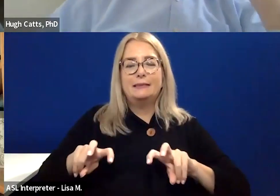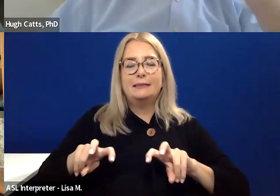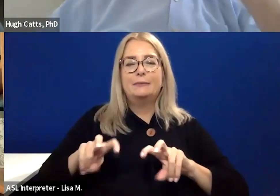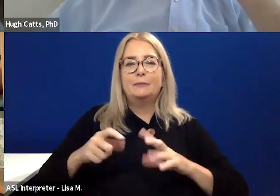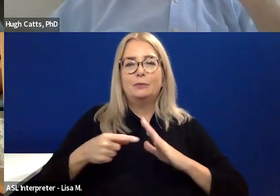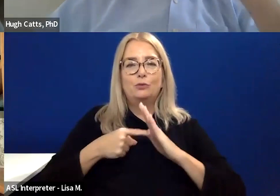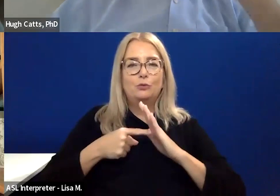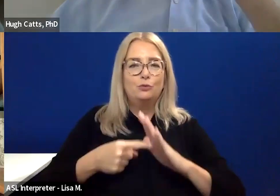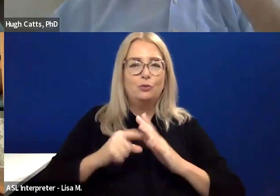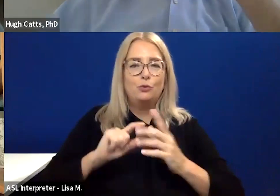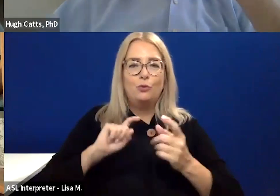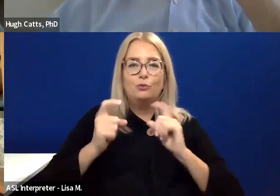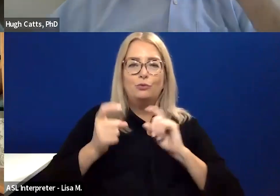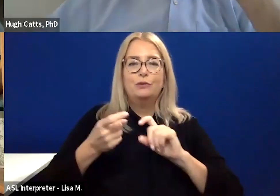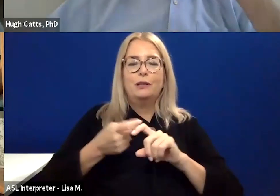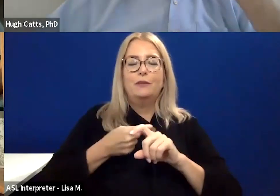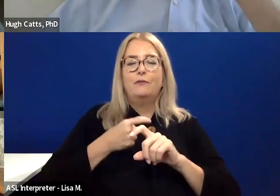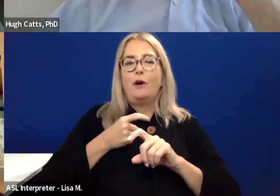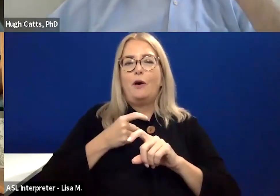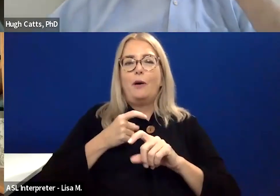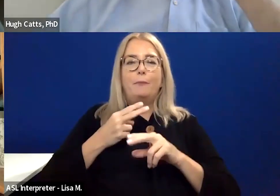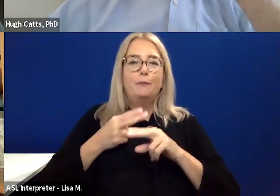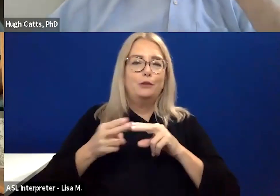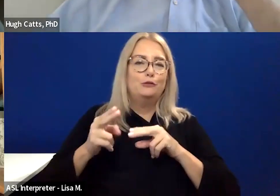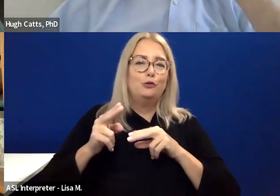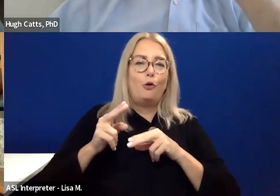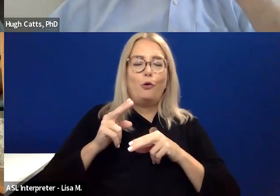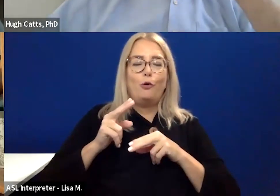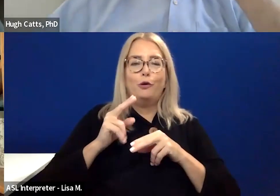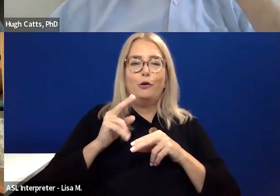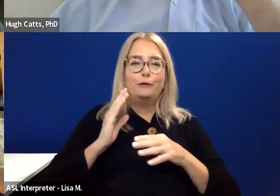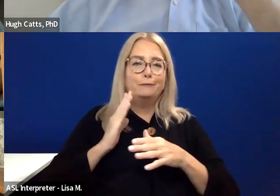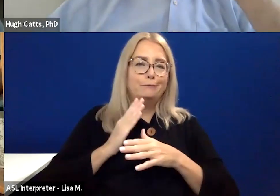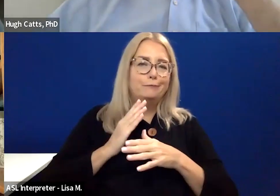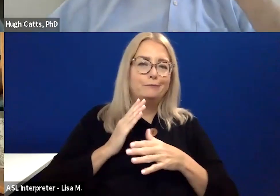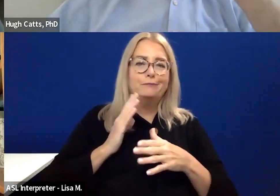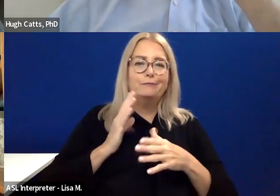um change from short-term interventions I know that you have some thinking beyond standardized